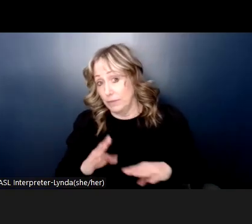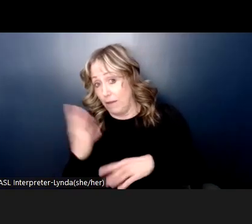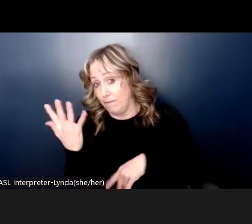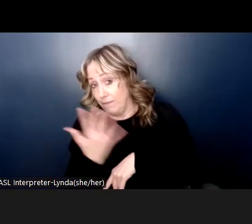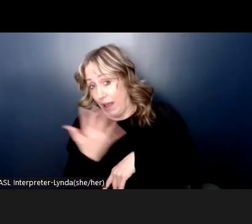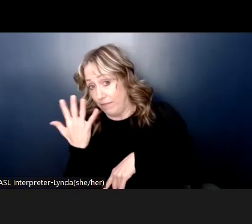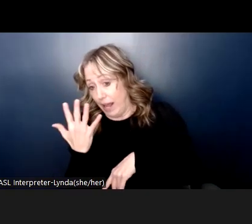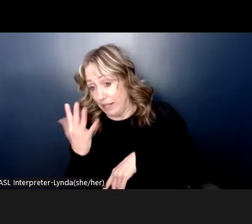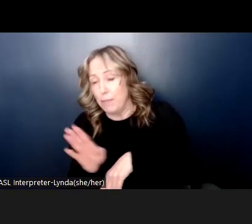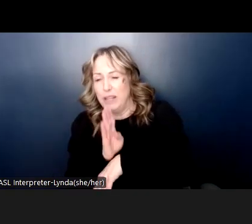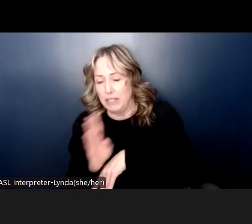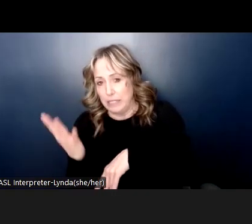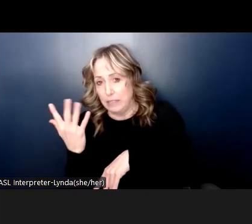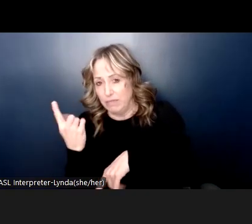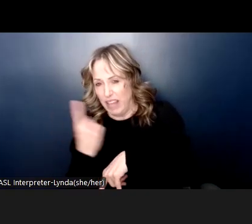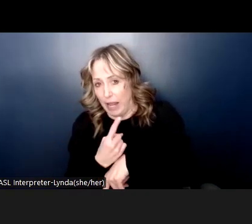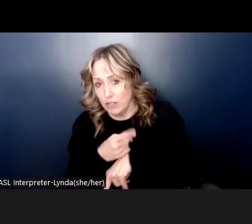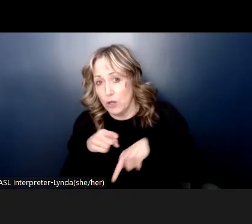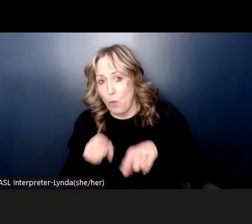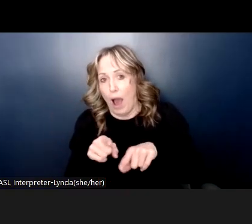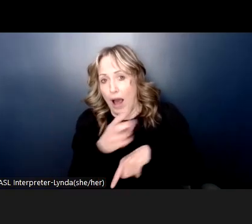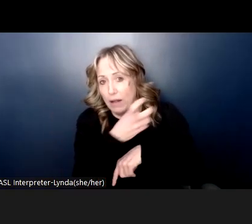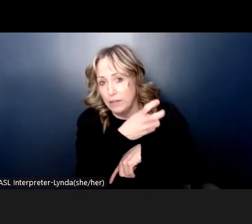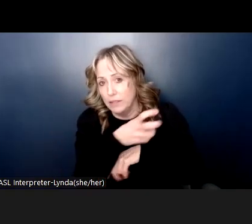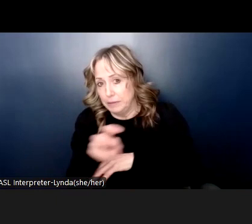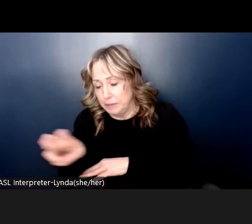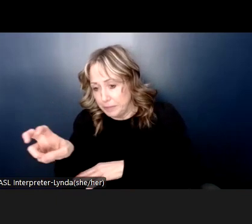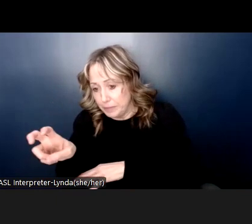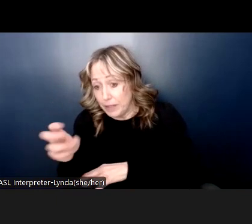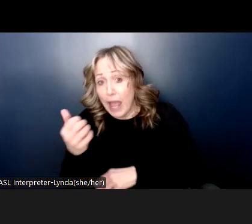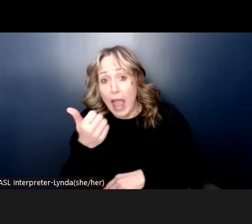While the conversion happens. For any of you that are communicating with your vendors.